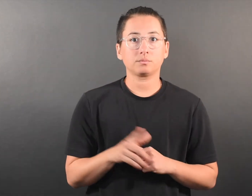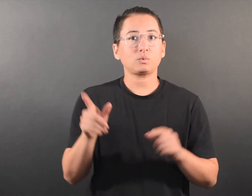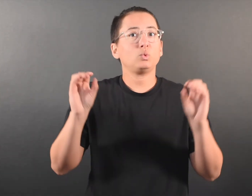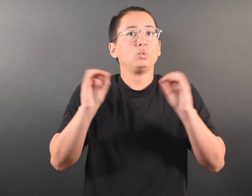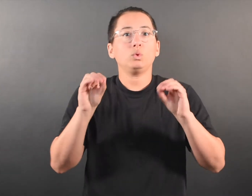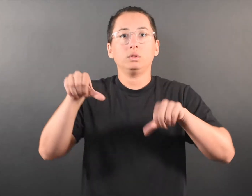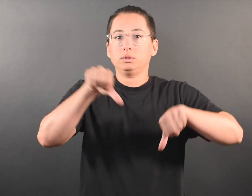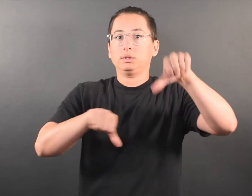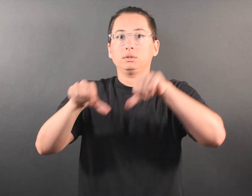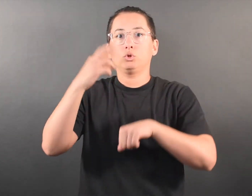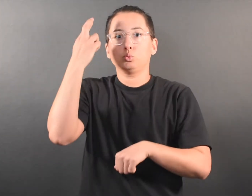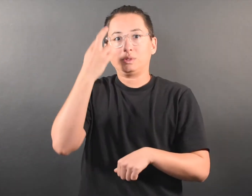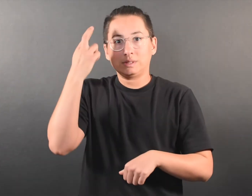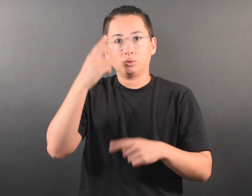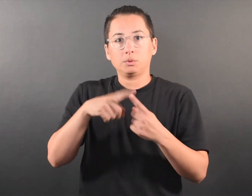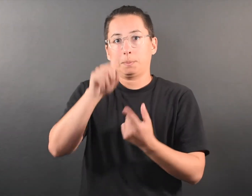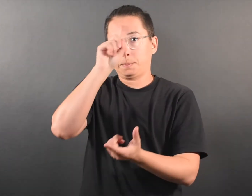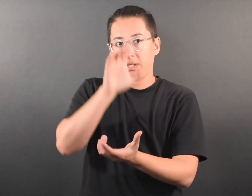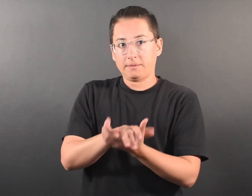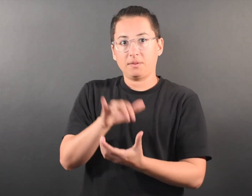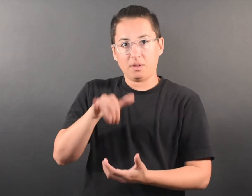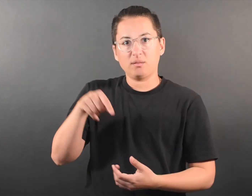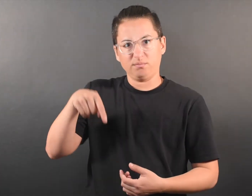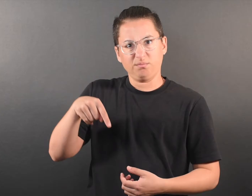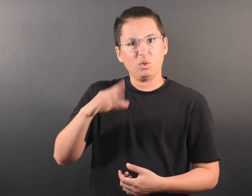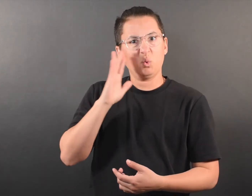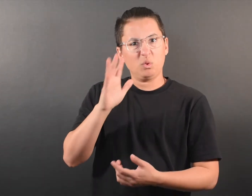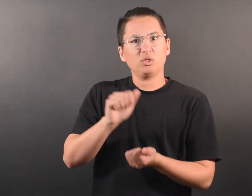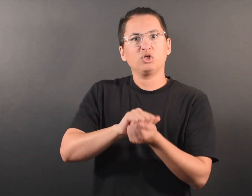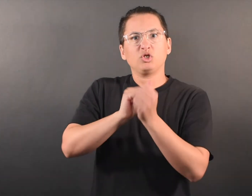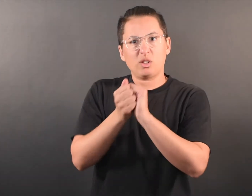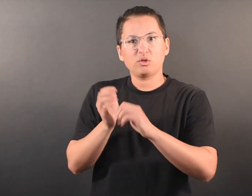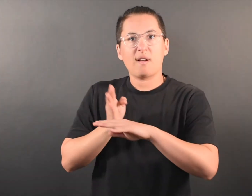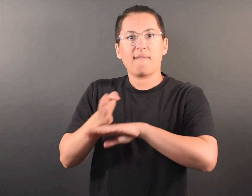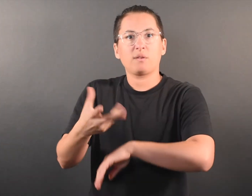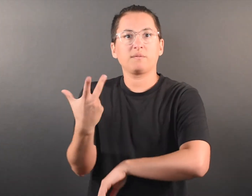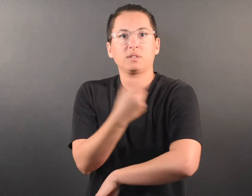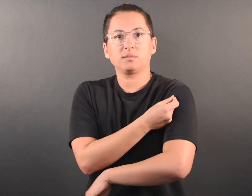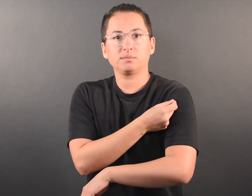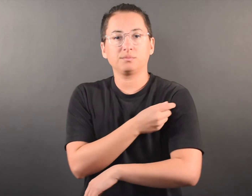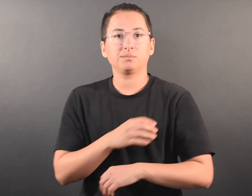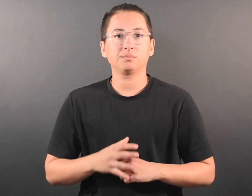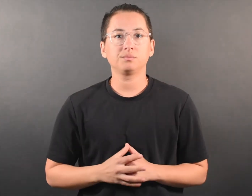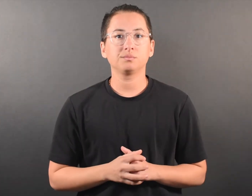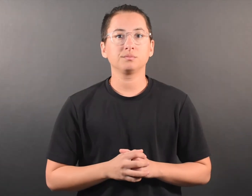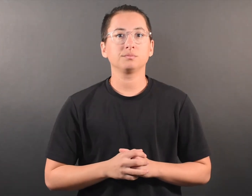There is no scientific reason to believe this will change after vaccination for COVID-19.